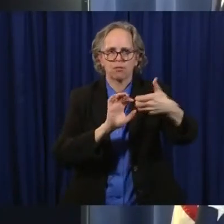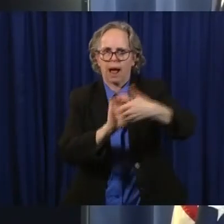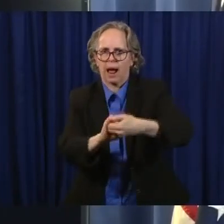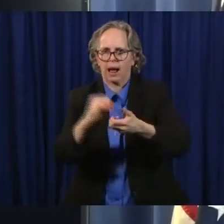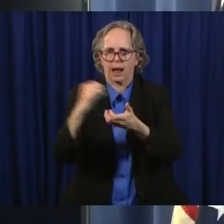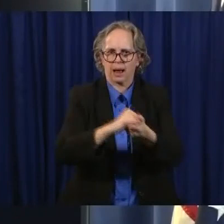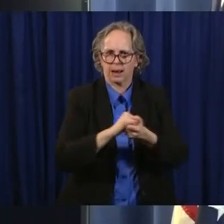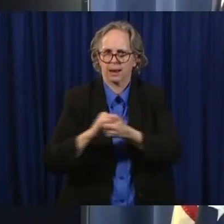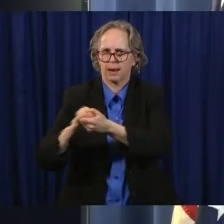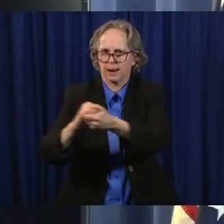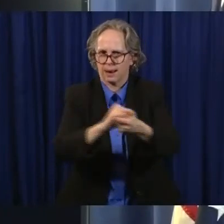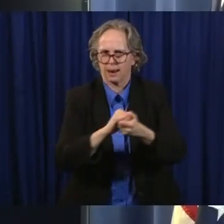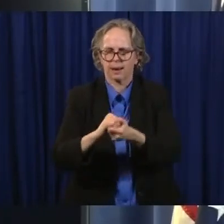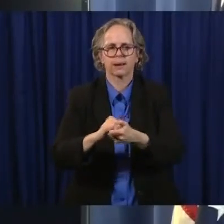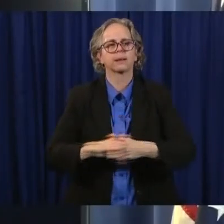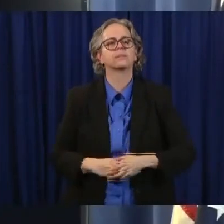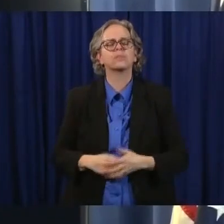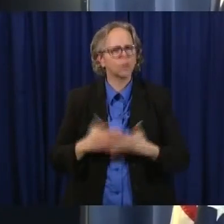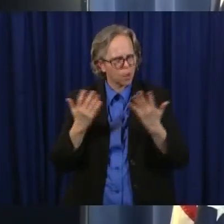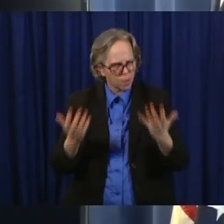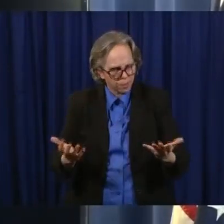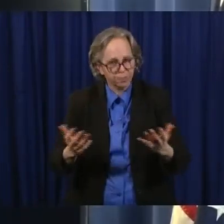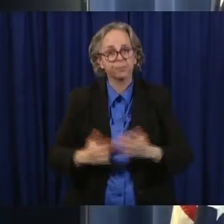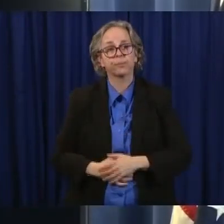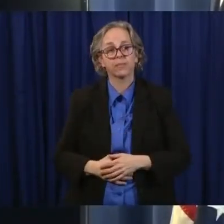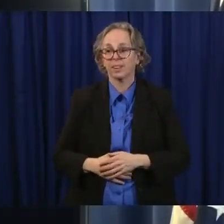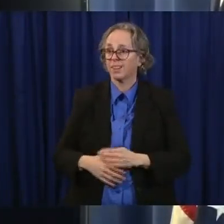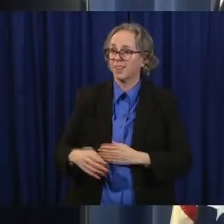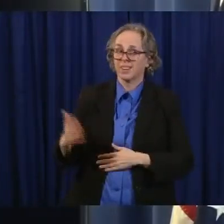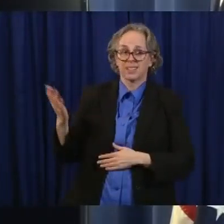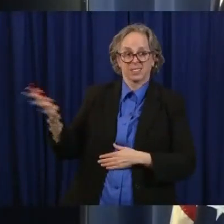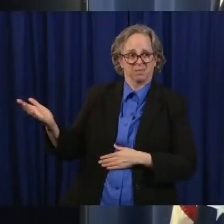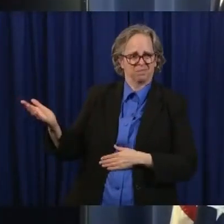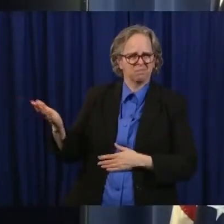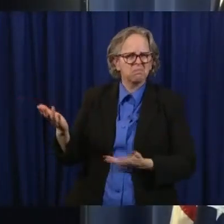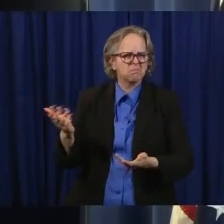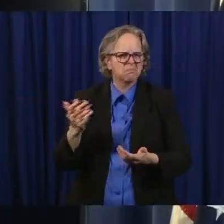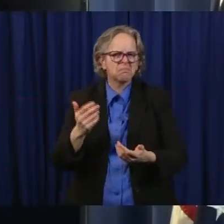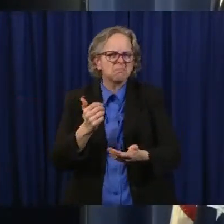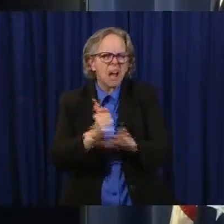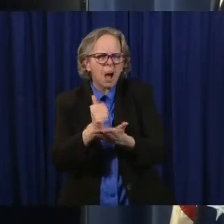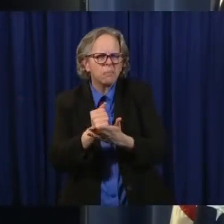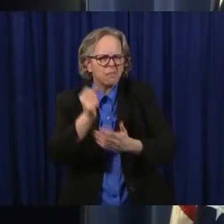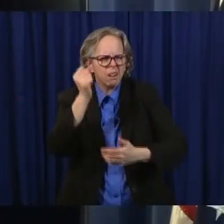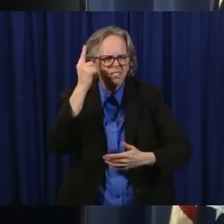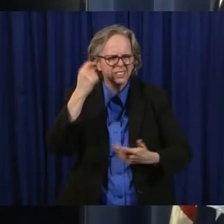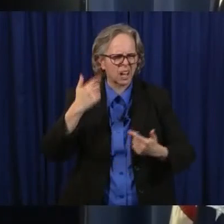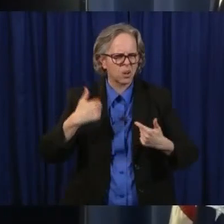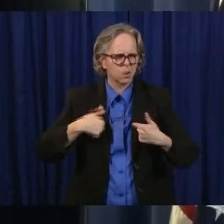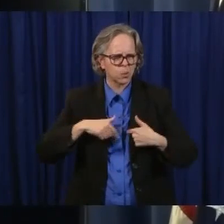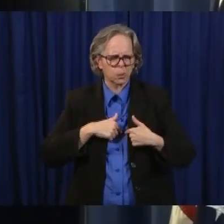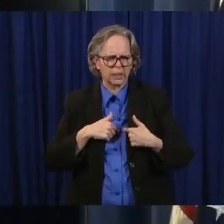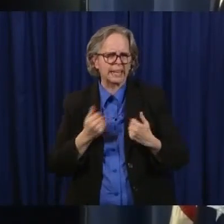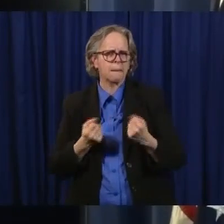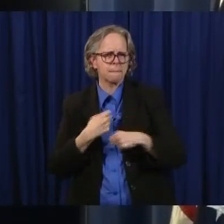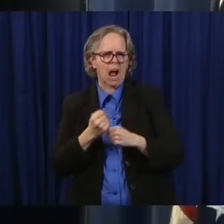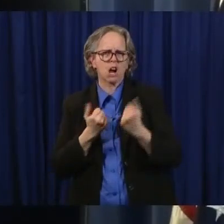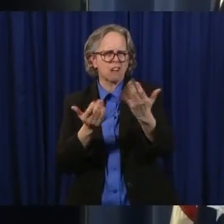OF WHAT WE DO BY WAY OF HOW WE BUILD THESE MODELS ARE A DEEPLY COLLABORATIVE ARRANGEMENT. MAKE SURE I'M ON THE RIGHT